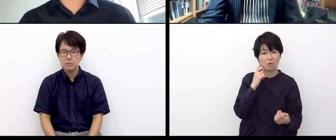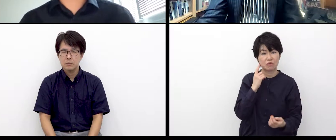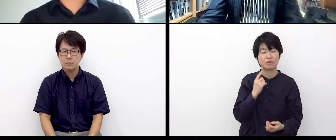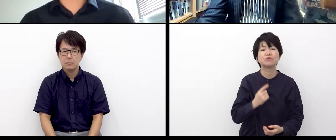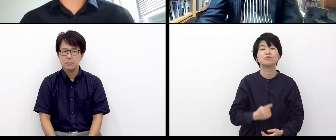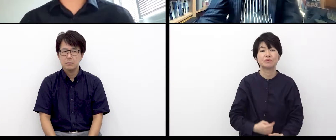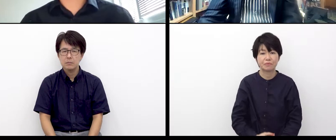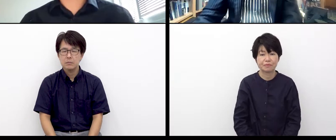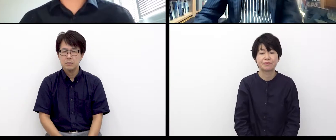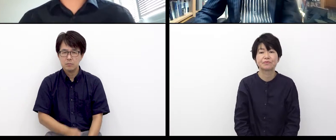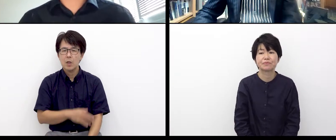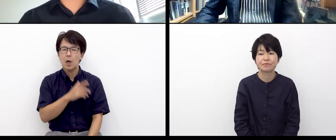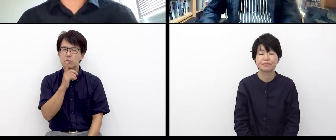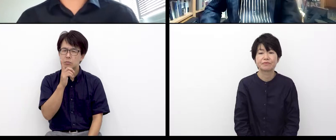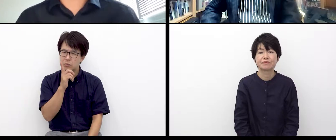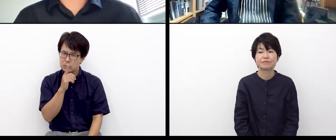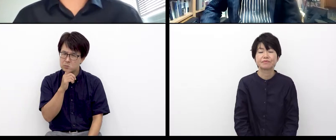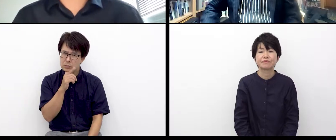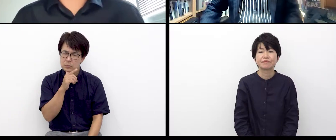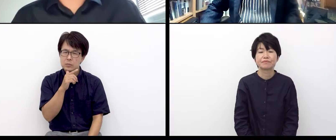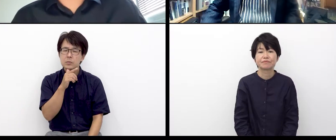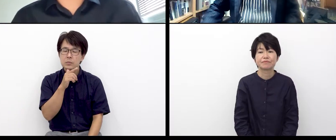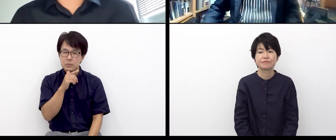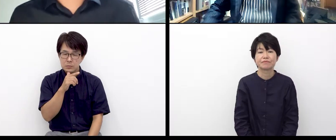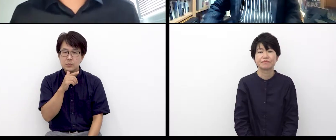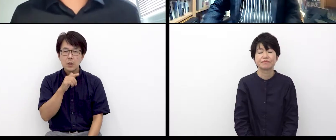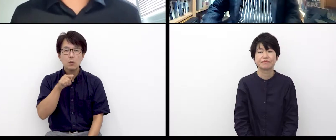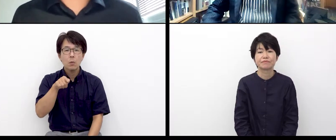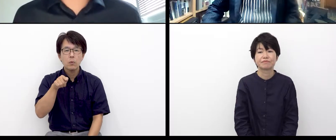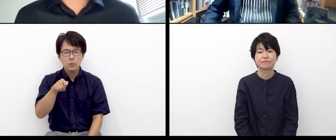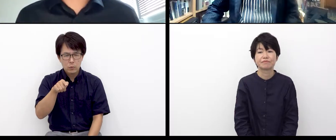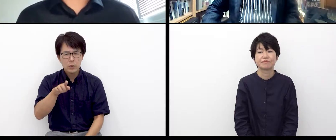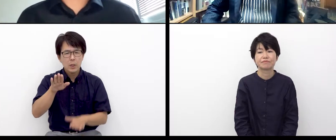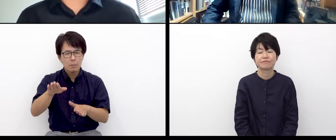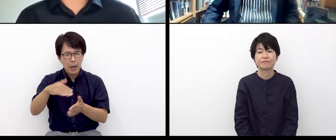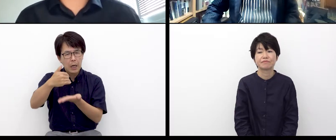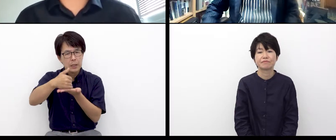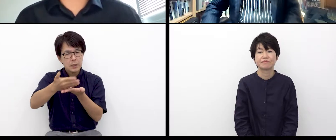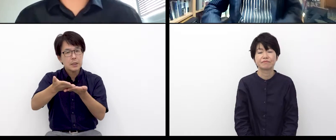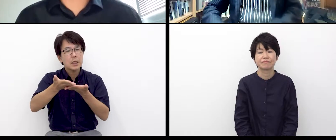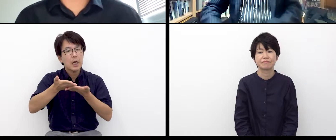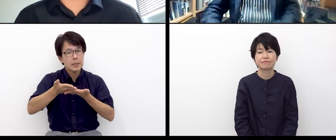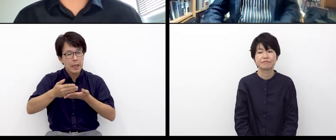Is it unique in Japanese society